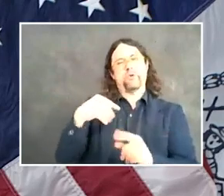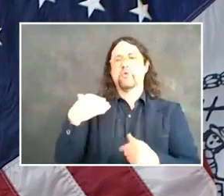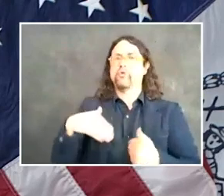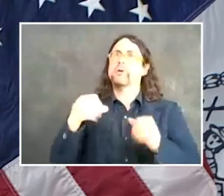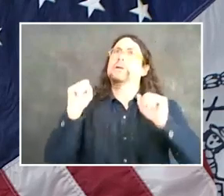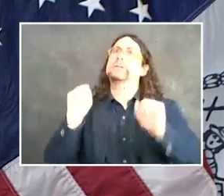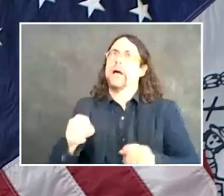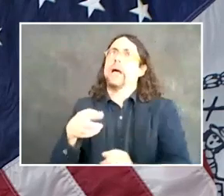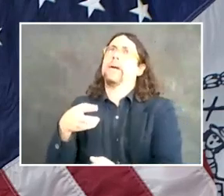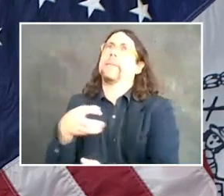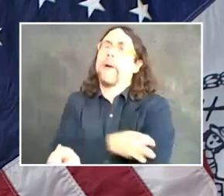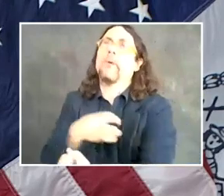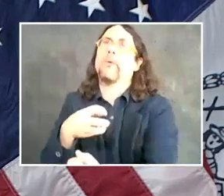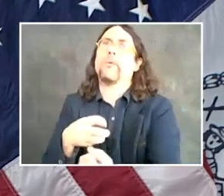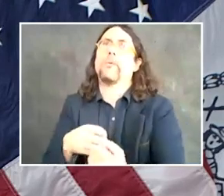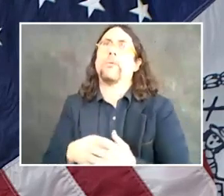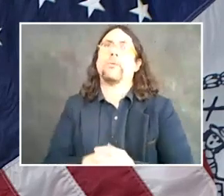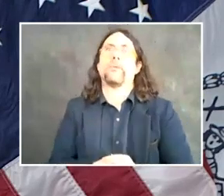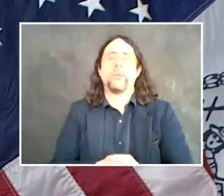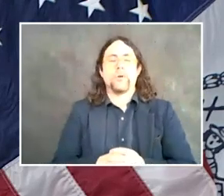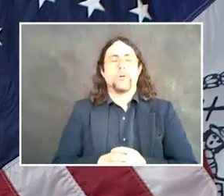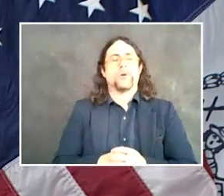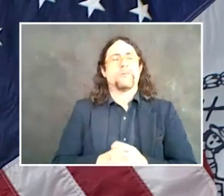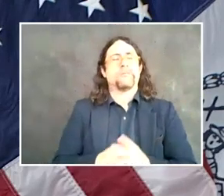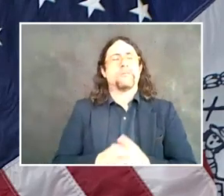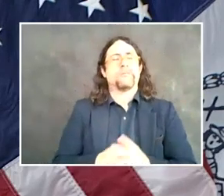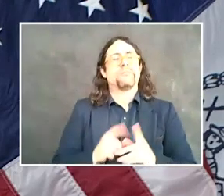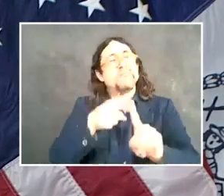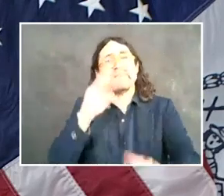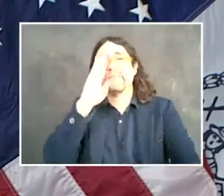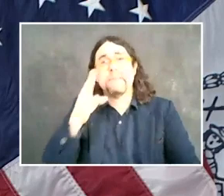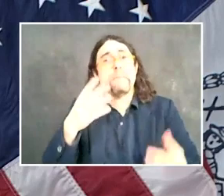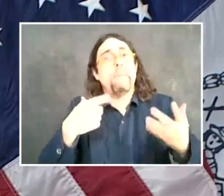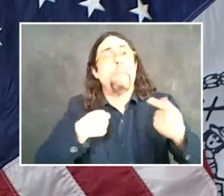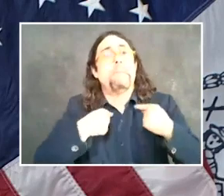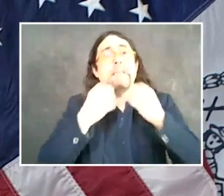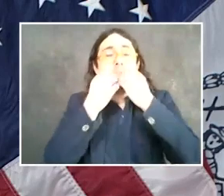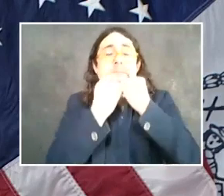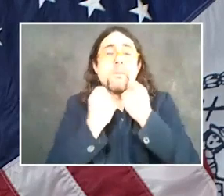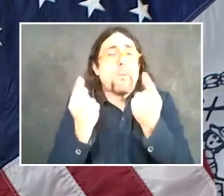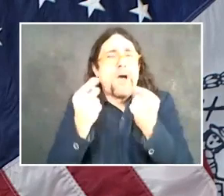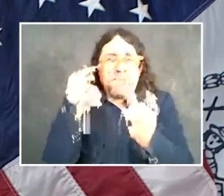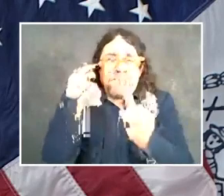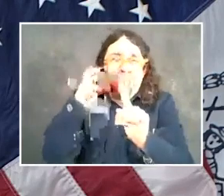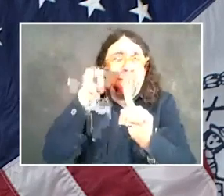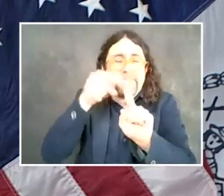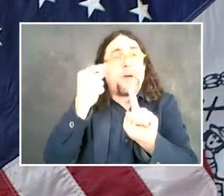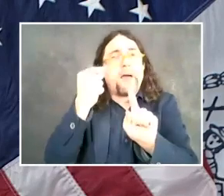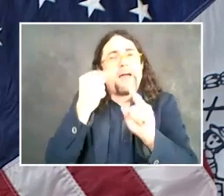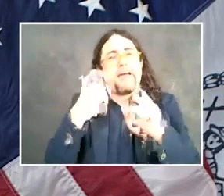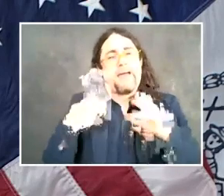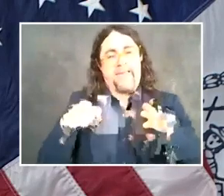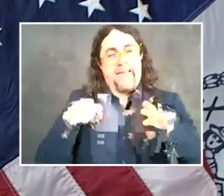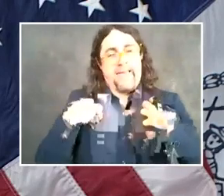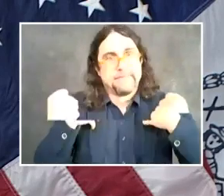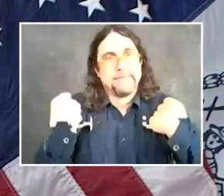WE'RE HERE TO PROTECT HUMAN BEINGS AND PEOPLE WERE PUT IN DANGER LAST NIGHT. MEMBERS OF THE JEWISH COMMUNITY WERE PUTTING EACH OTHER IN